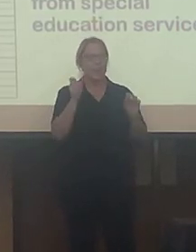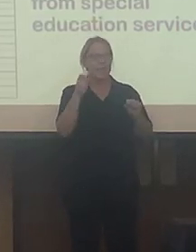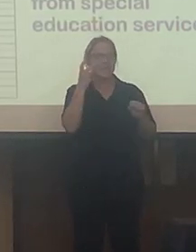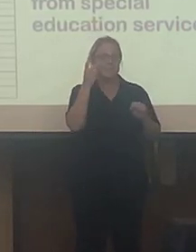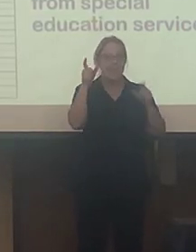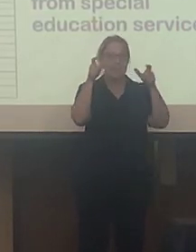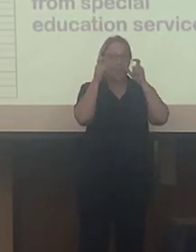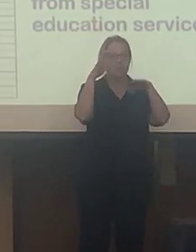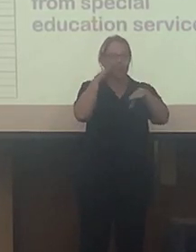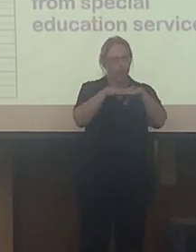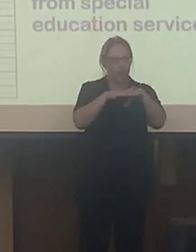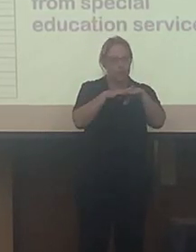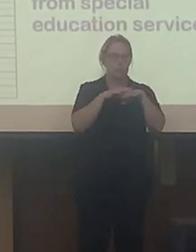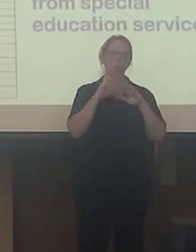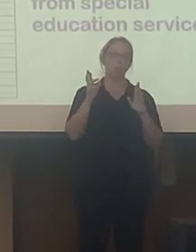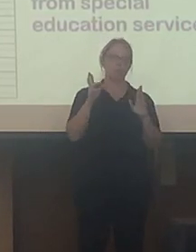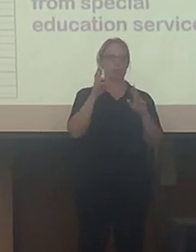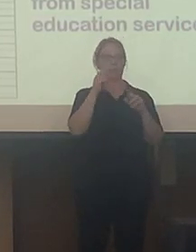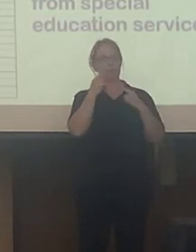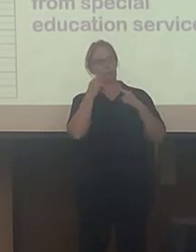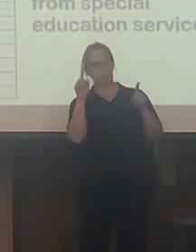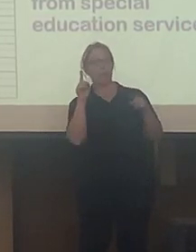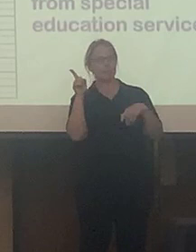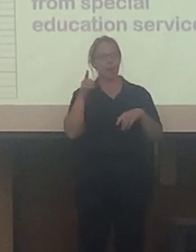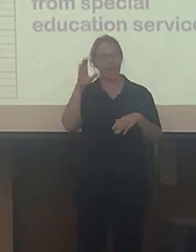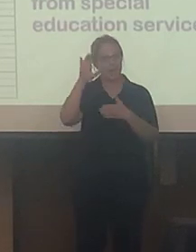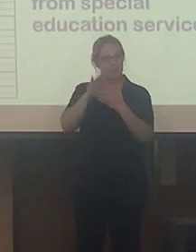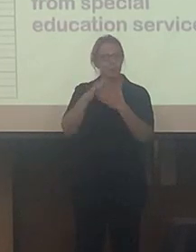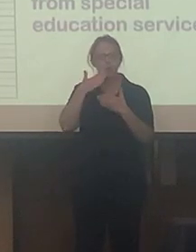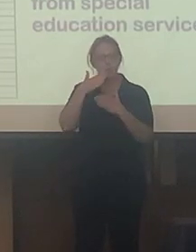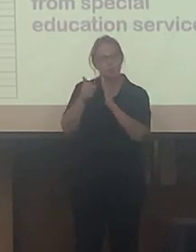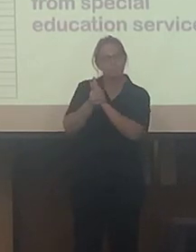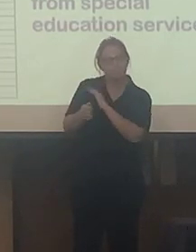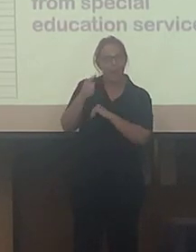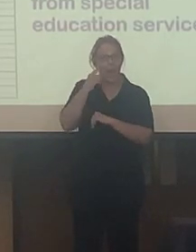glasses hopefully they're working my husband's and i don't need a good eyebrow but i can't tell